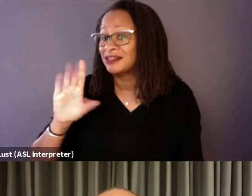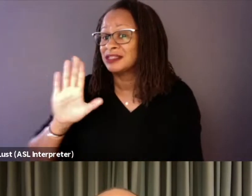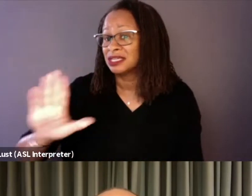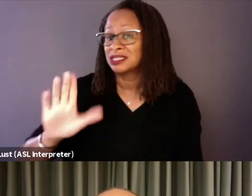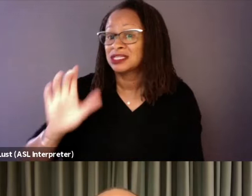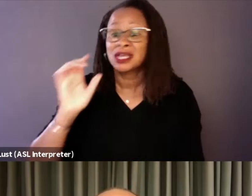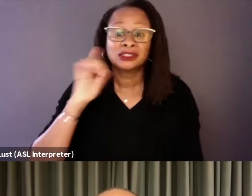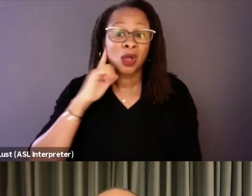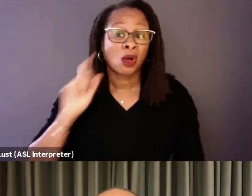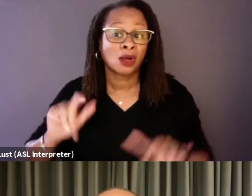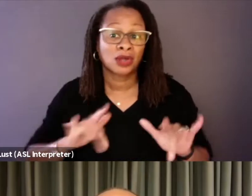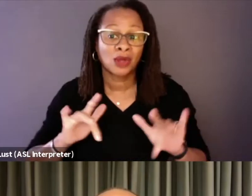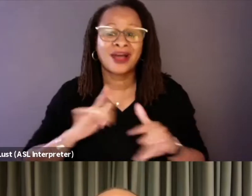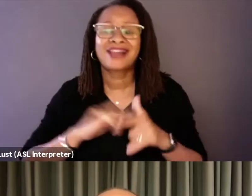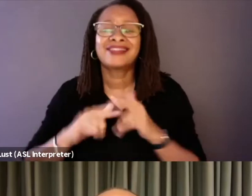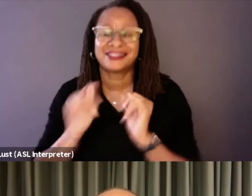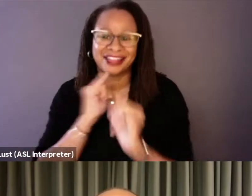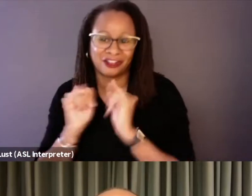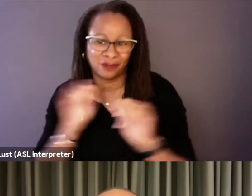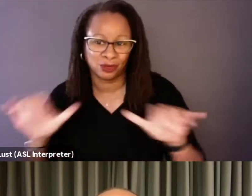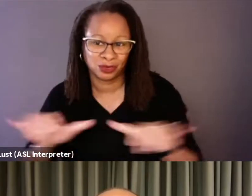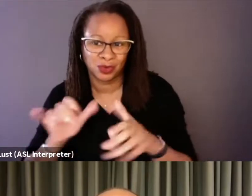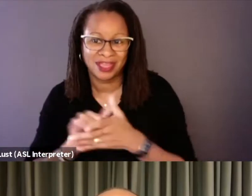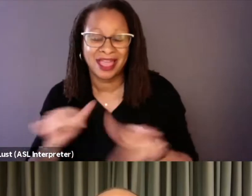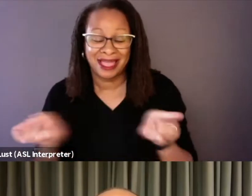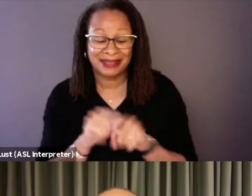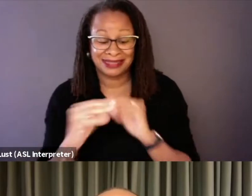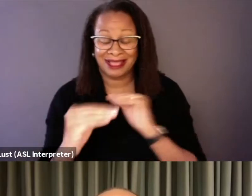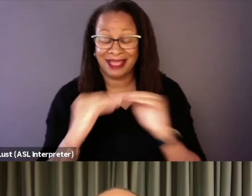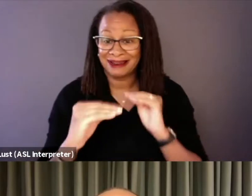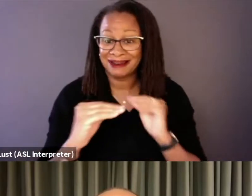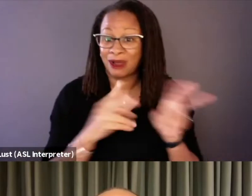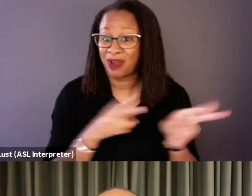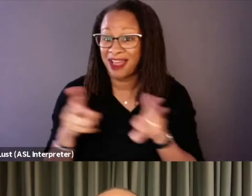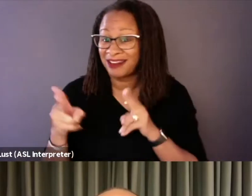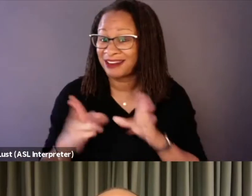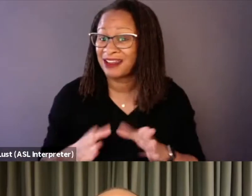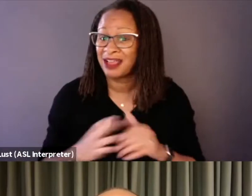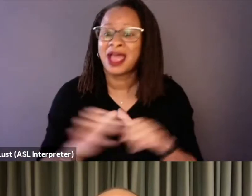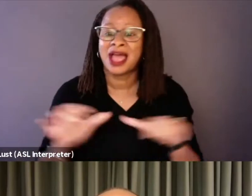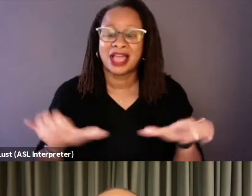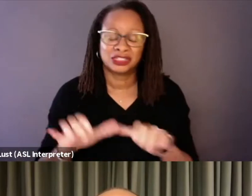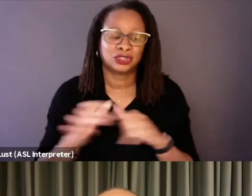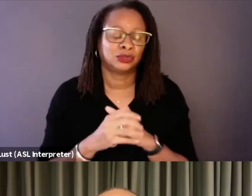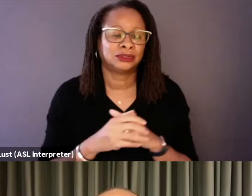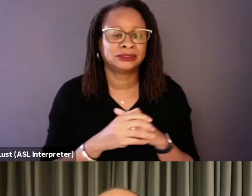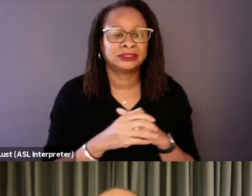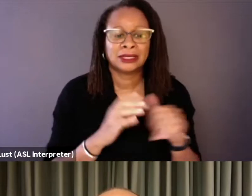so that as we were editing, I would start sort of doing string outs of little sections,